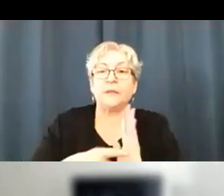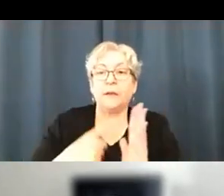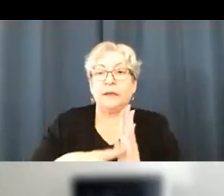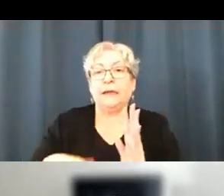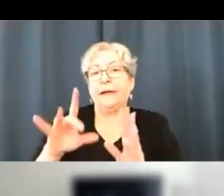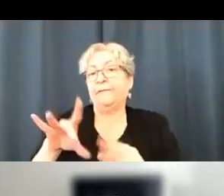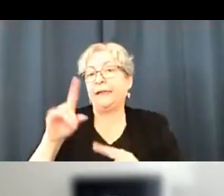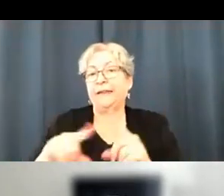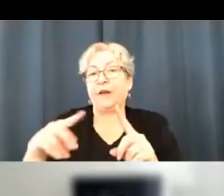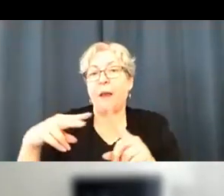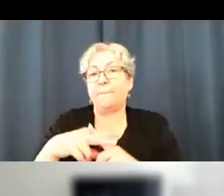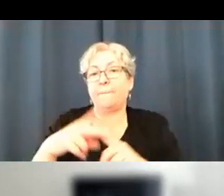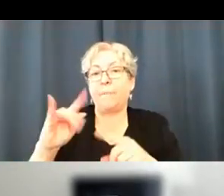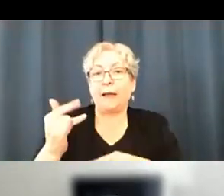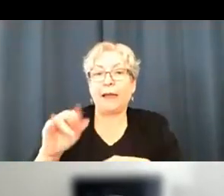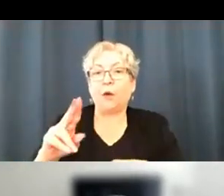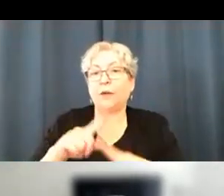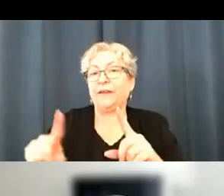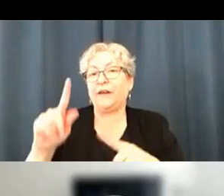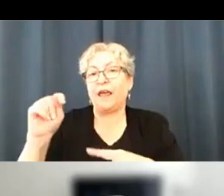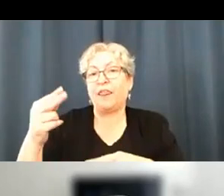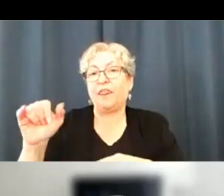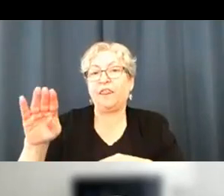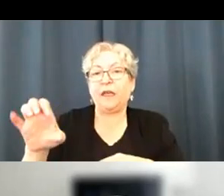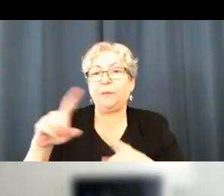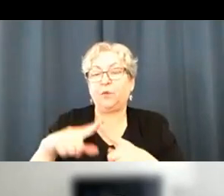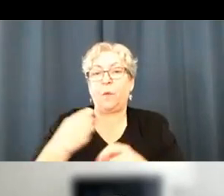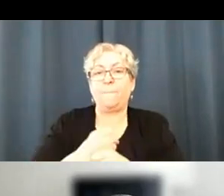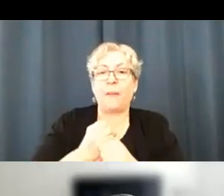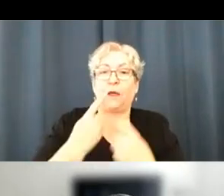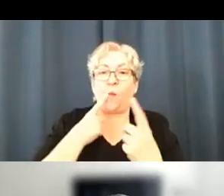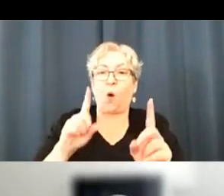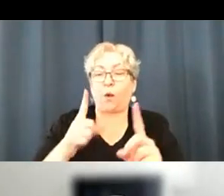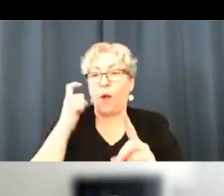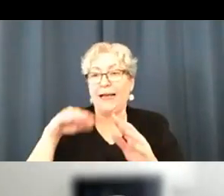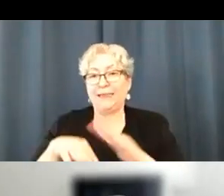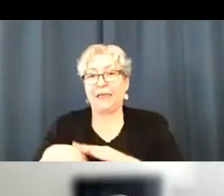find a different theme, whatever you need to do to make it work because accessibility is a priority.